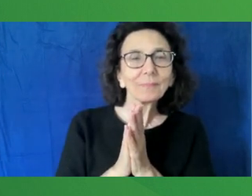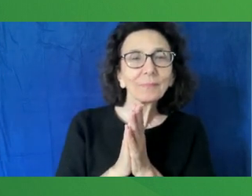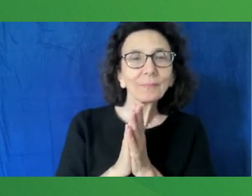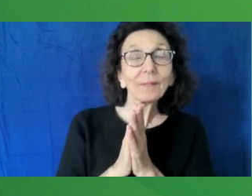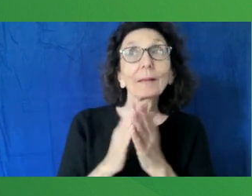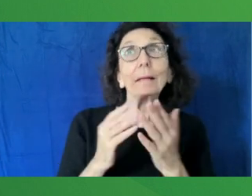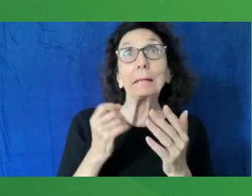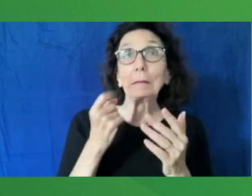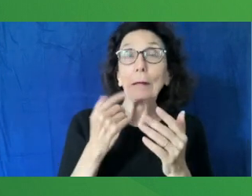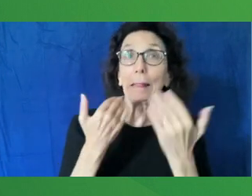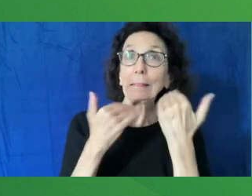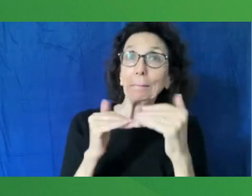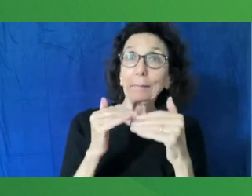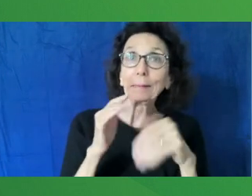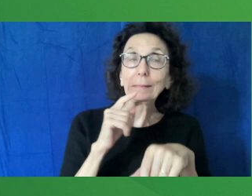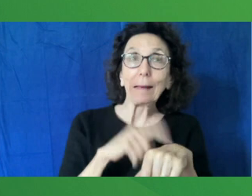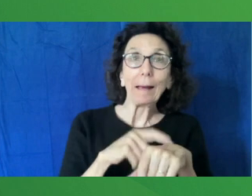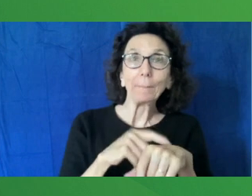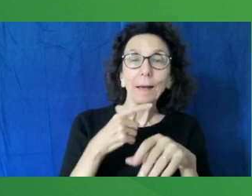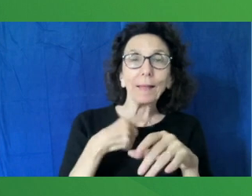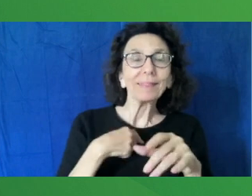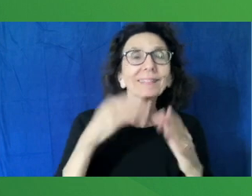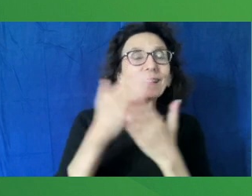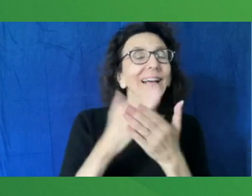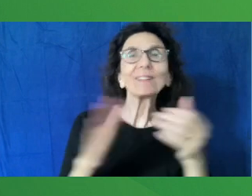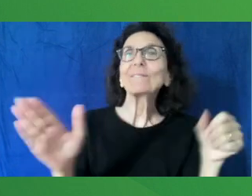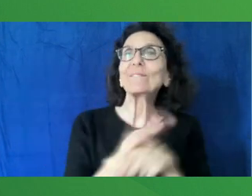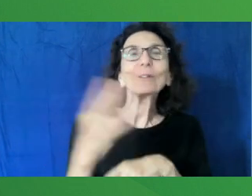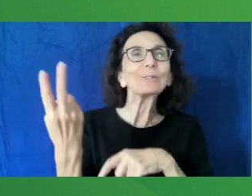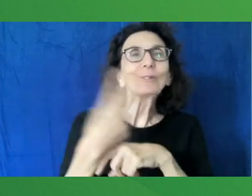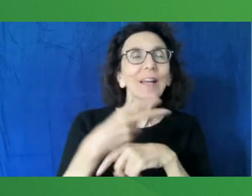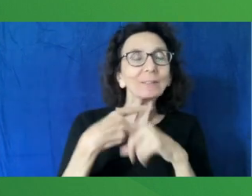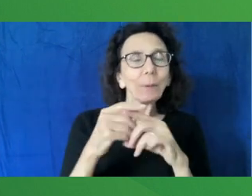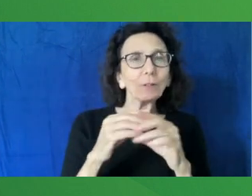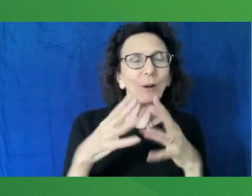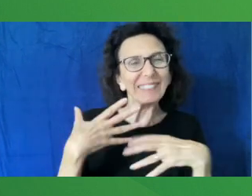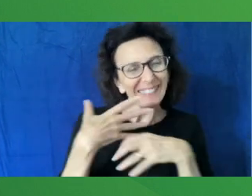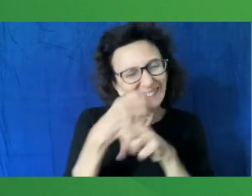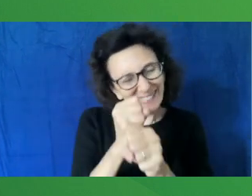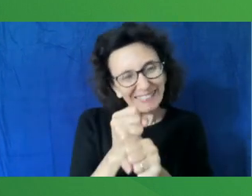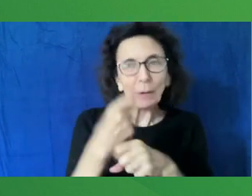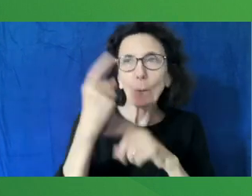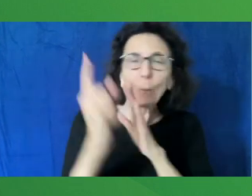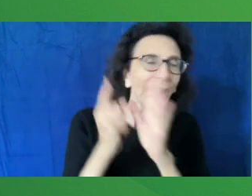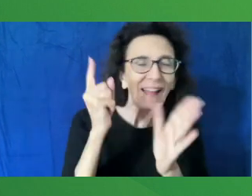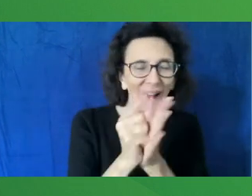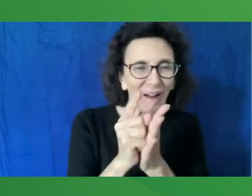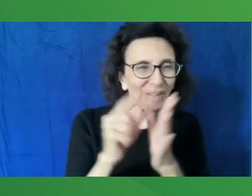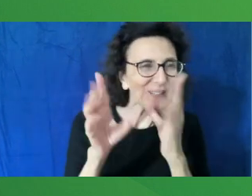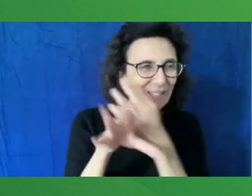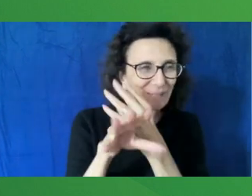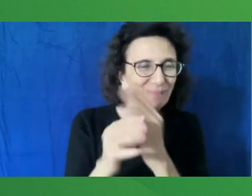This is a two day lesson and we're fitting it into a one hour session with also time